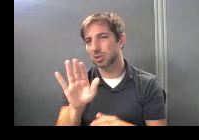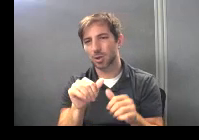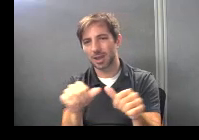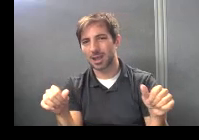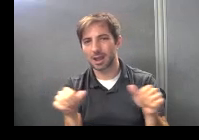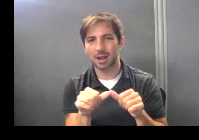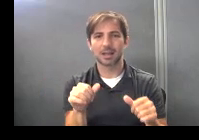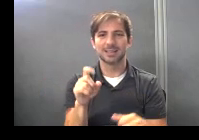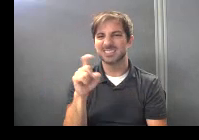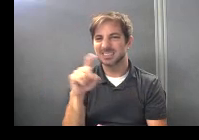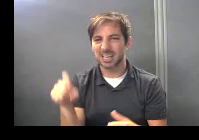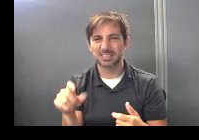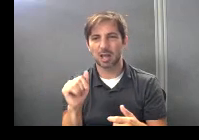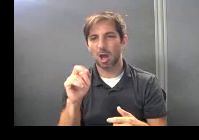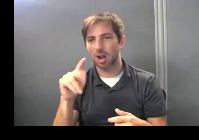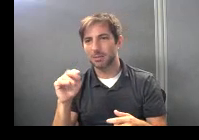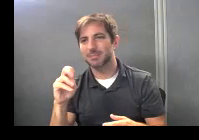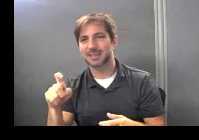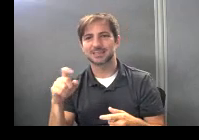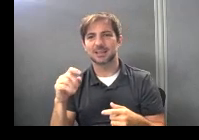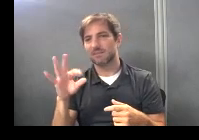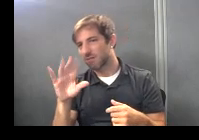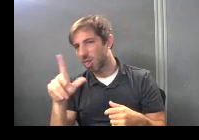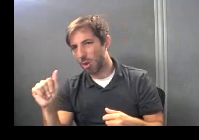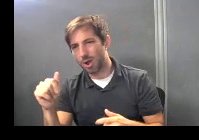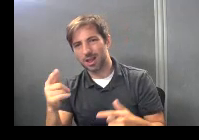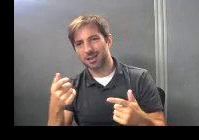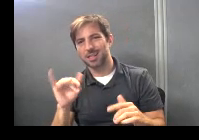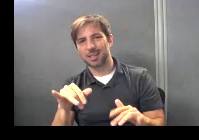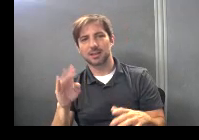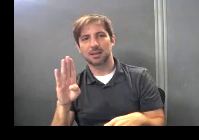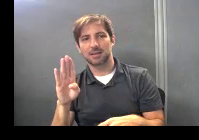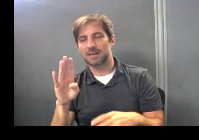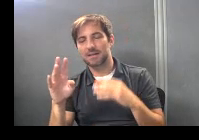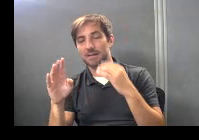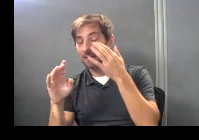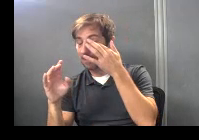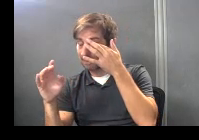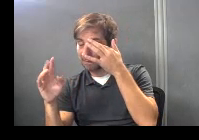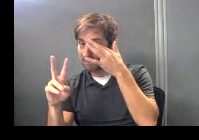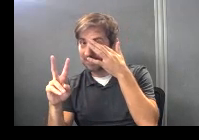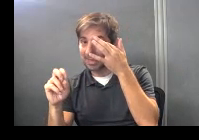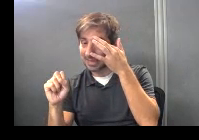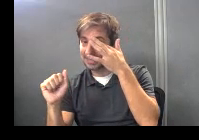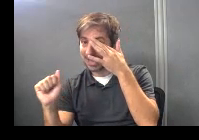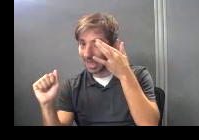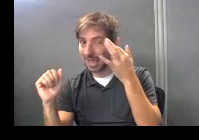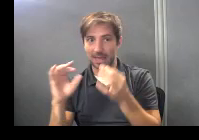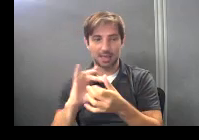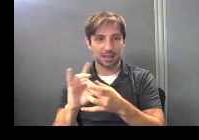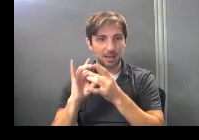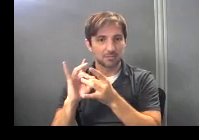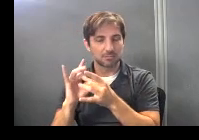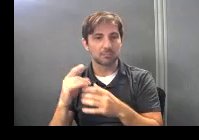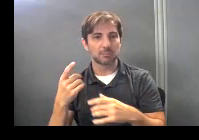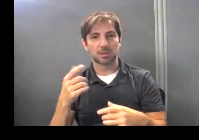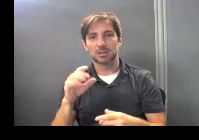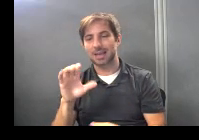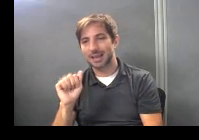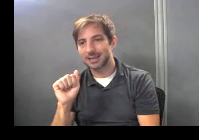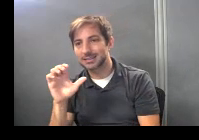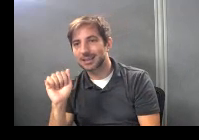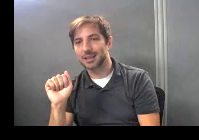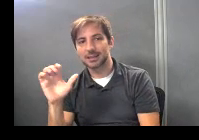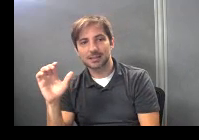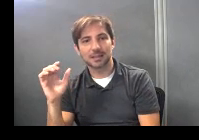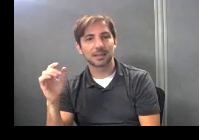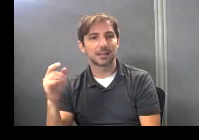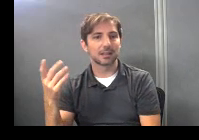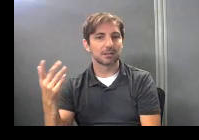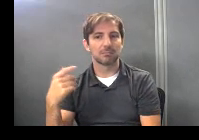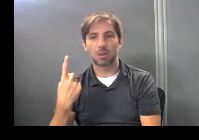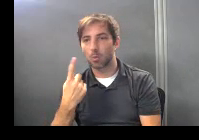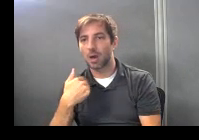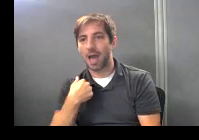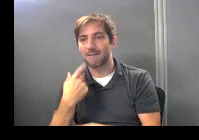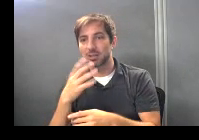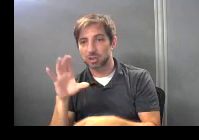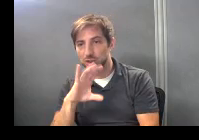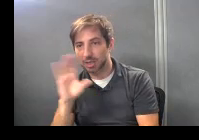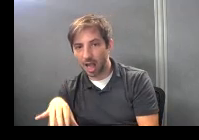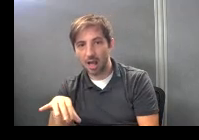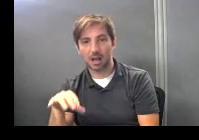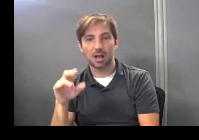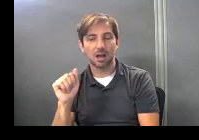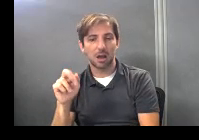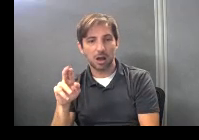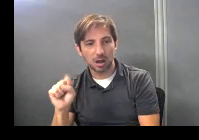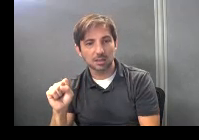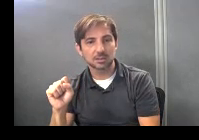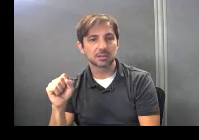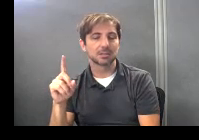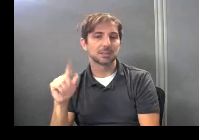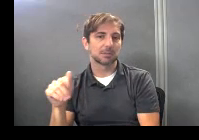ART SPARK FLORIDA, DISABILITY NETWORKS SUCH AS A CNADC, DISABILITY CENTER AT UCLA AND